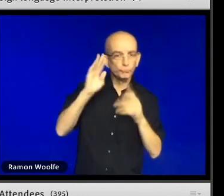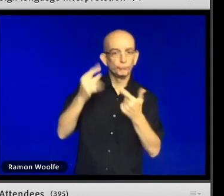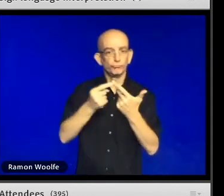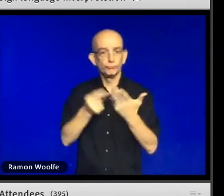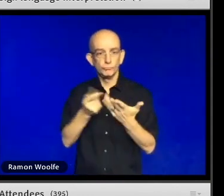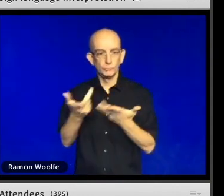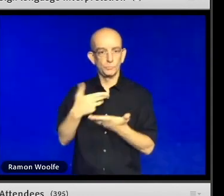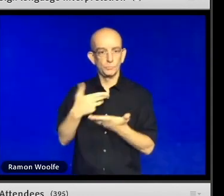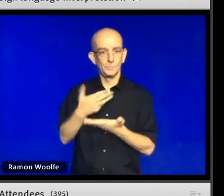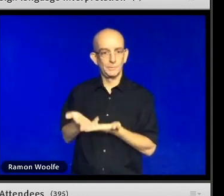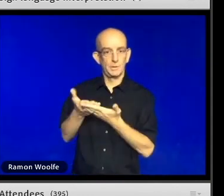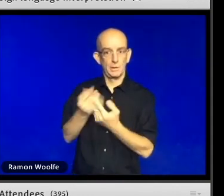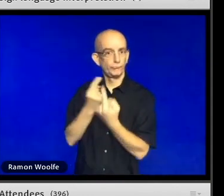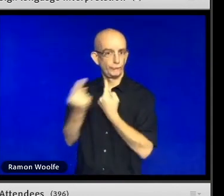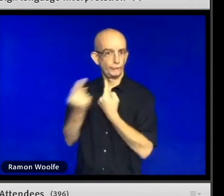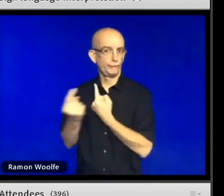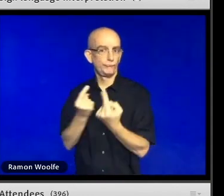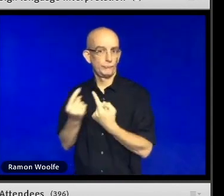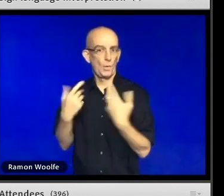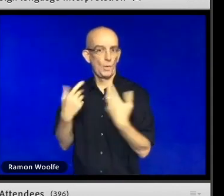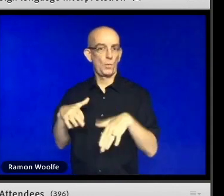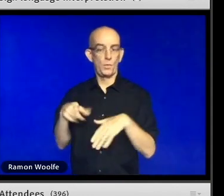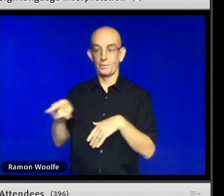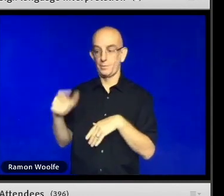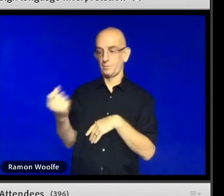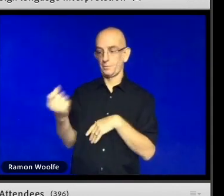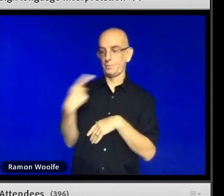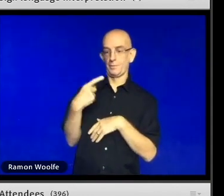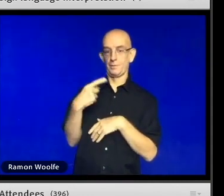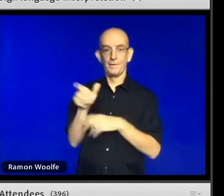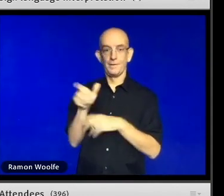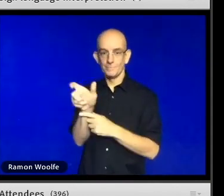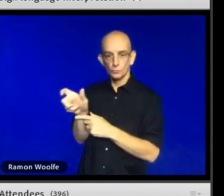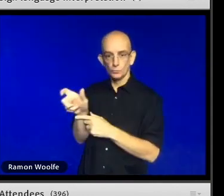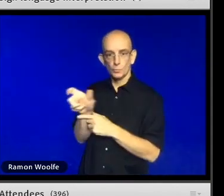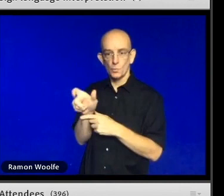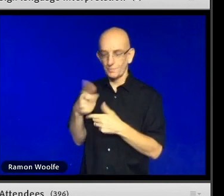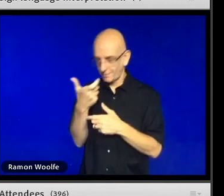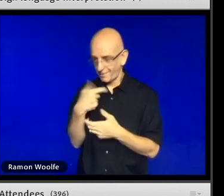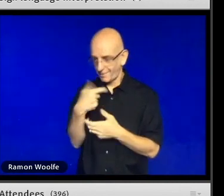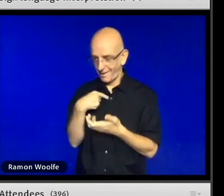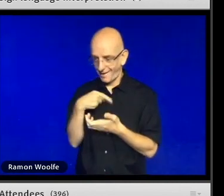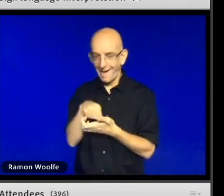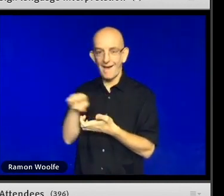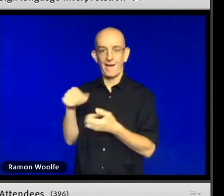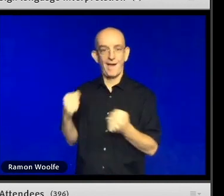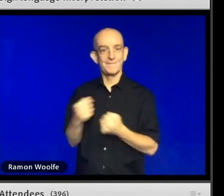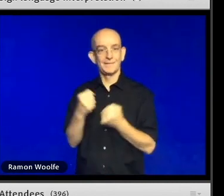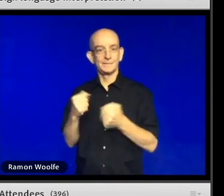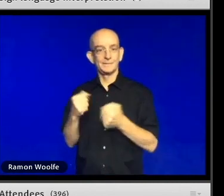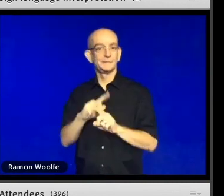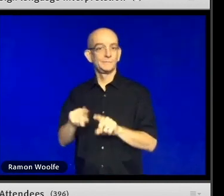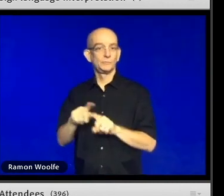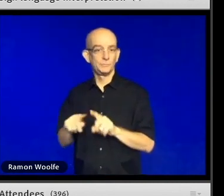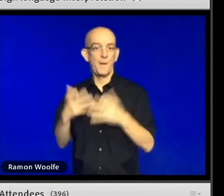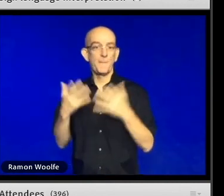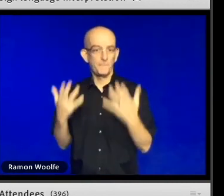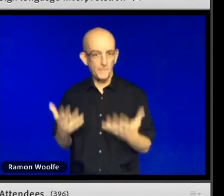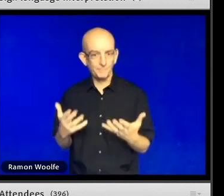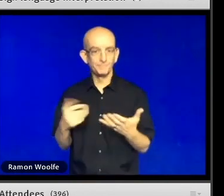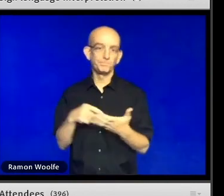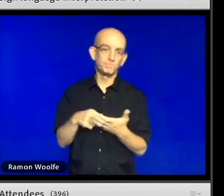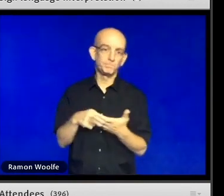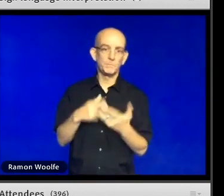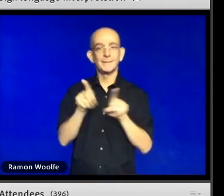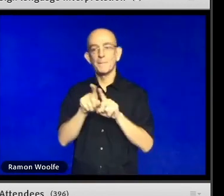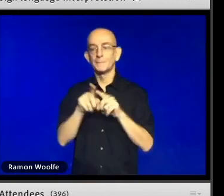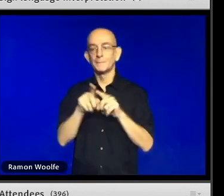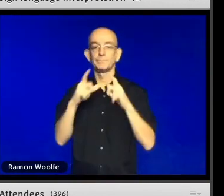house to use the mask, how to keep yourself safe. And all ‑‑ everything is done both